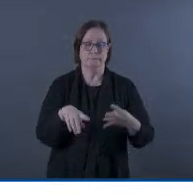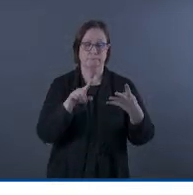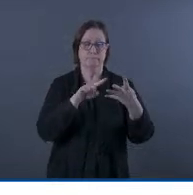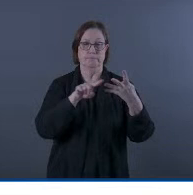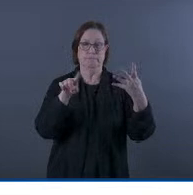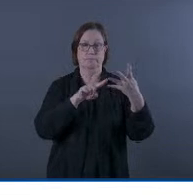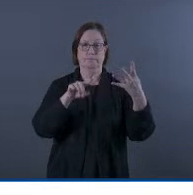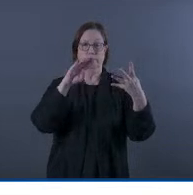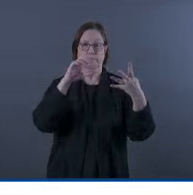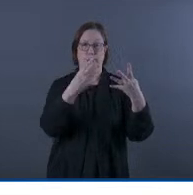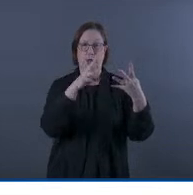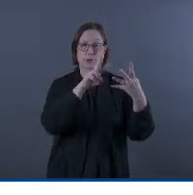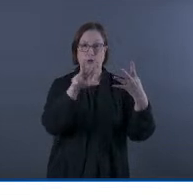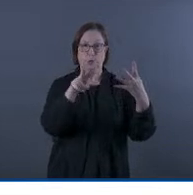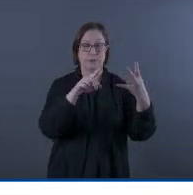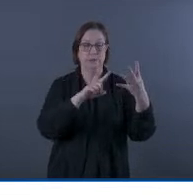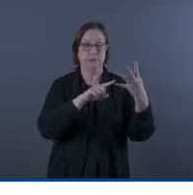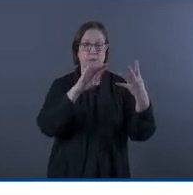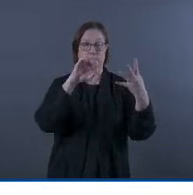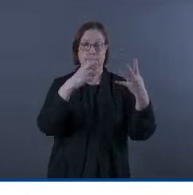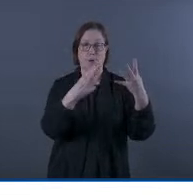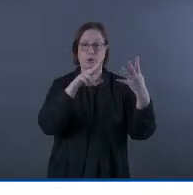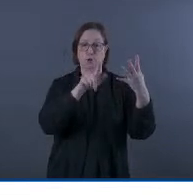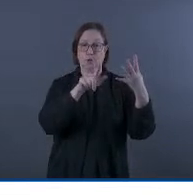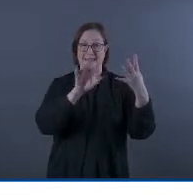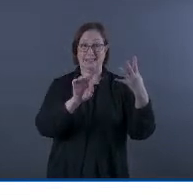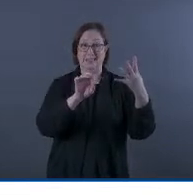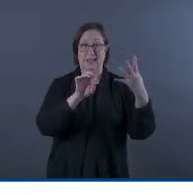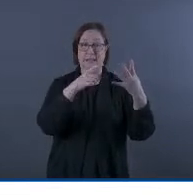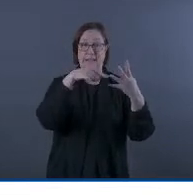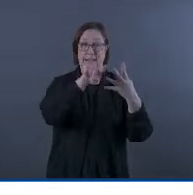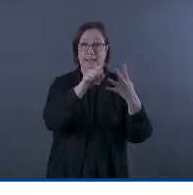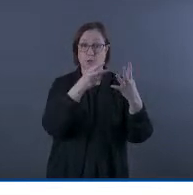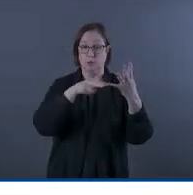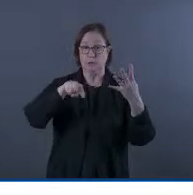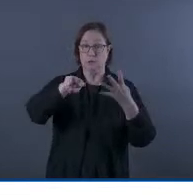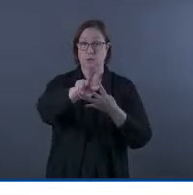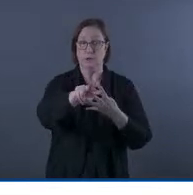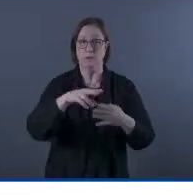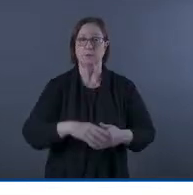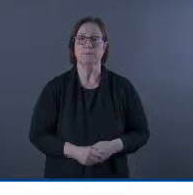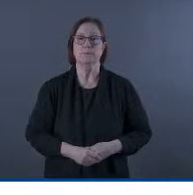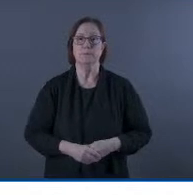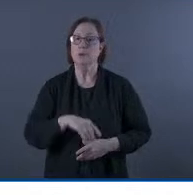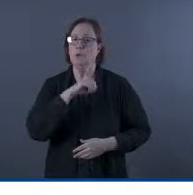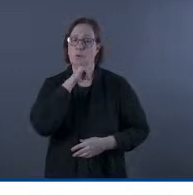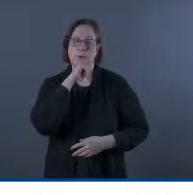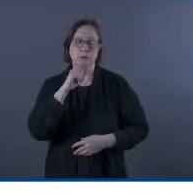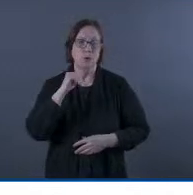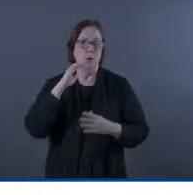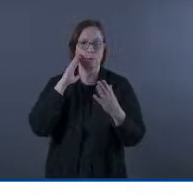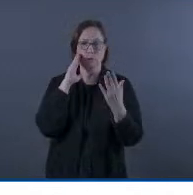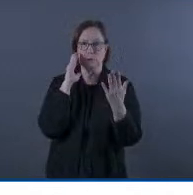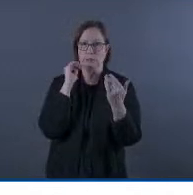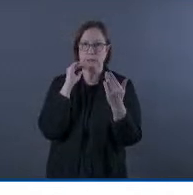so next week and the following week, that we won't see any significant increases in doses for either of those weeks.